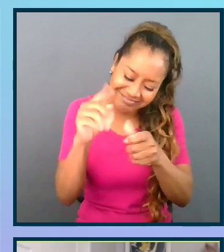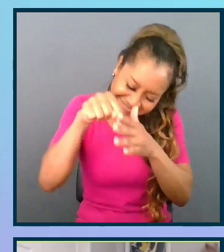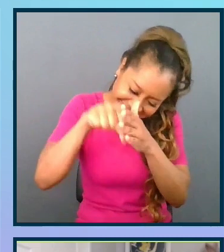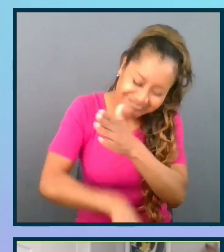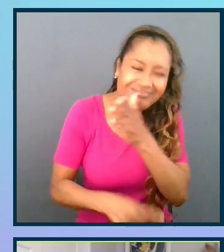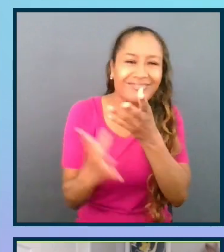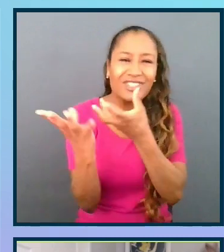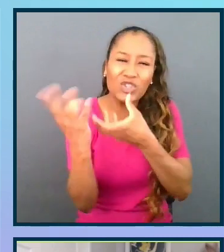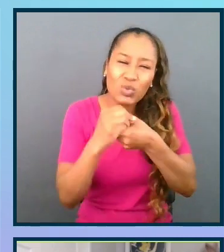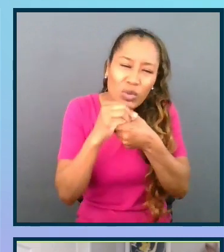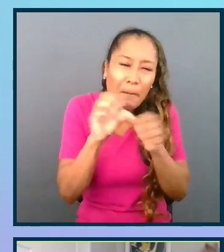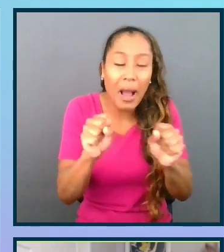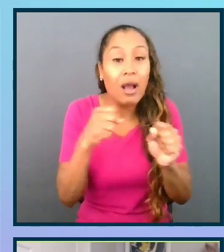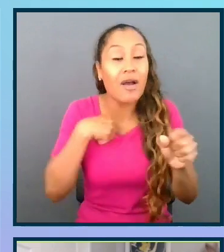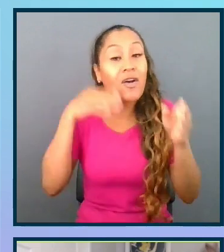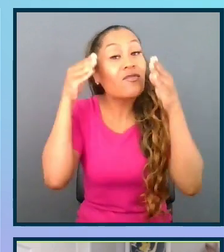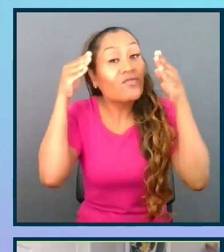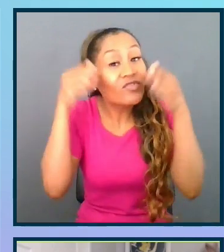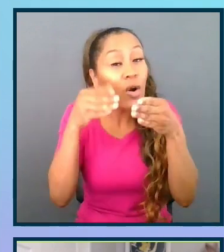Focusing in particular on accessibility.